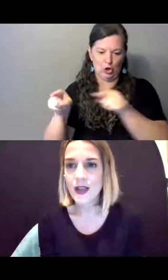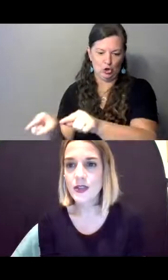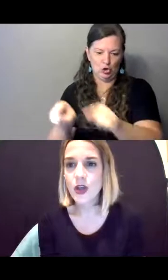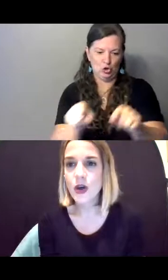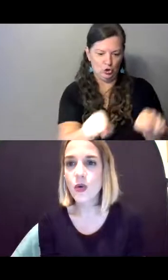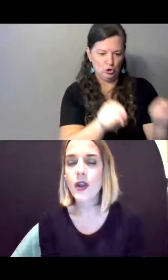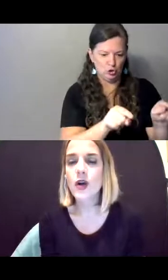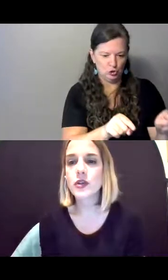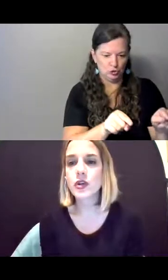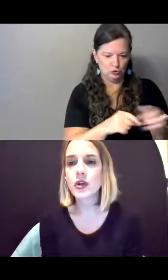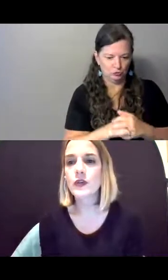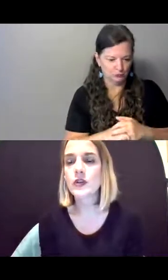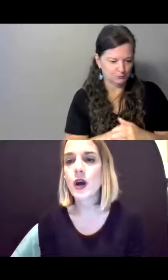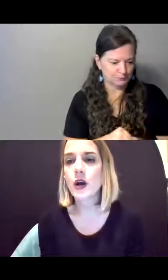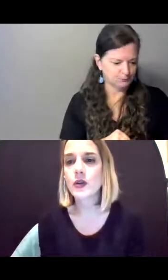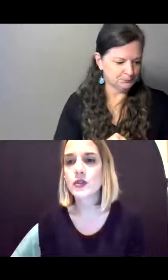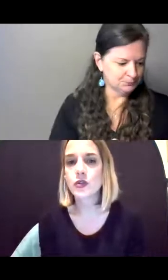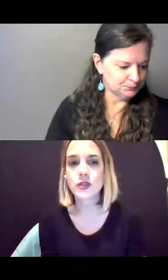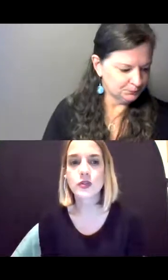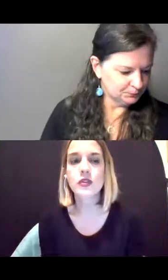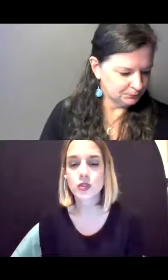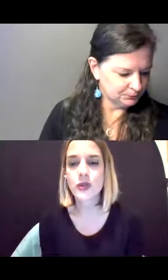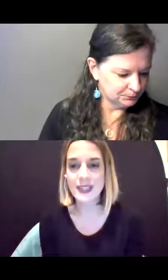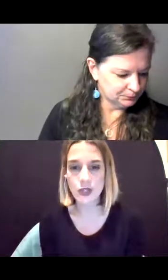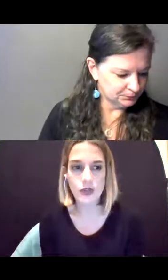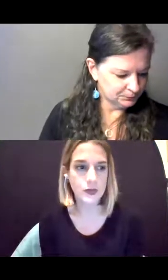and so it also turned over to student centers.